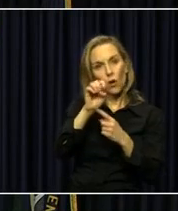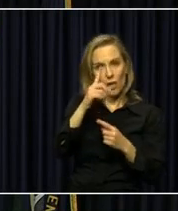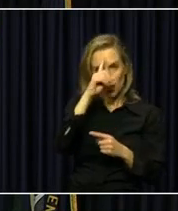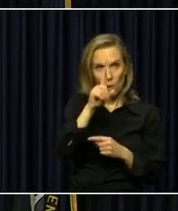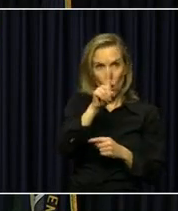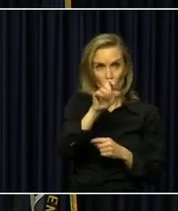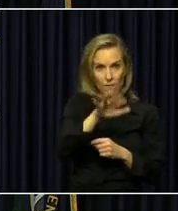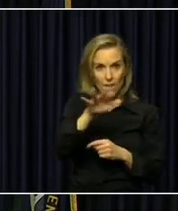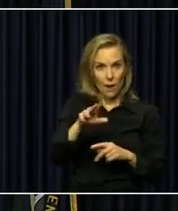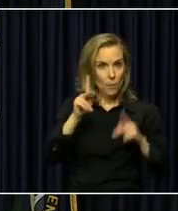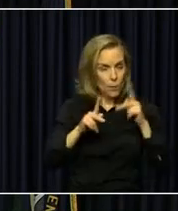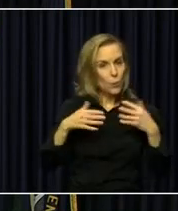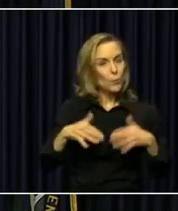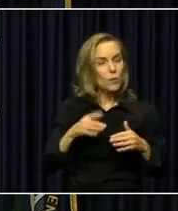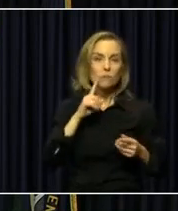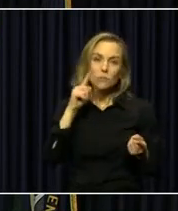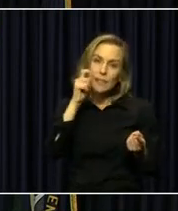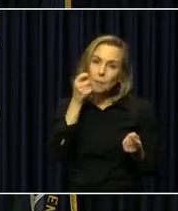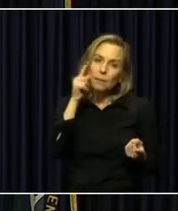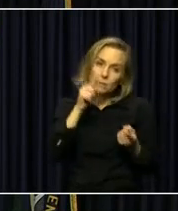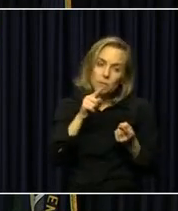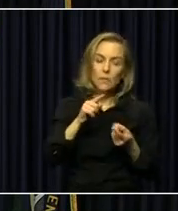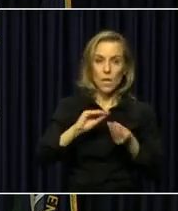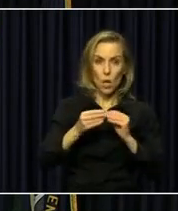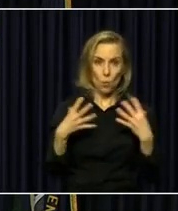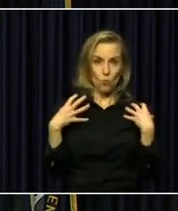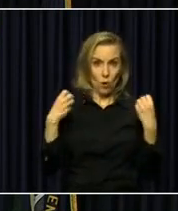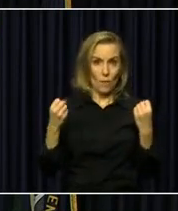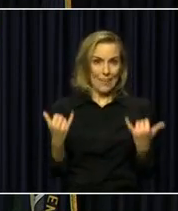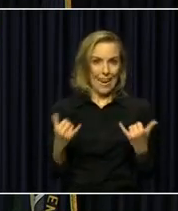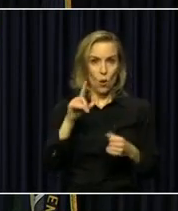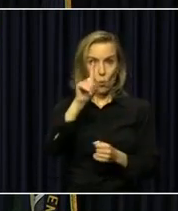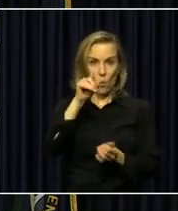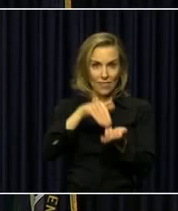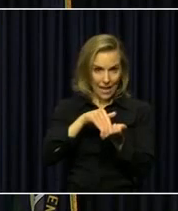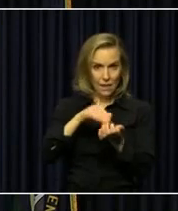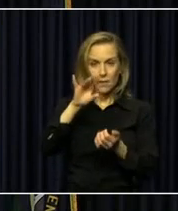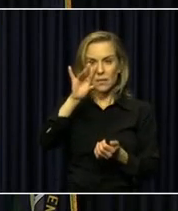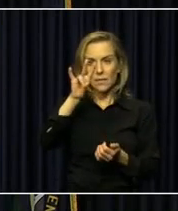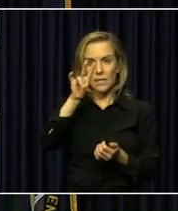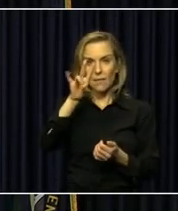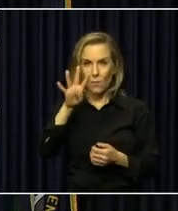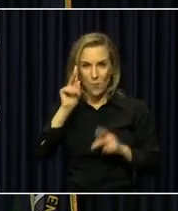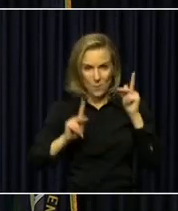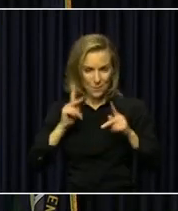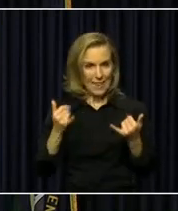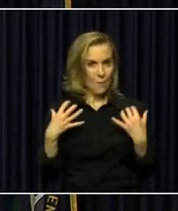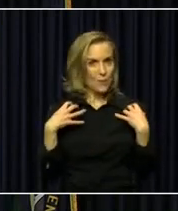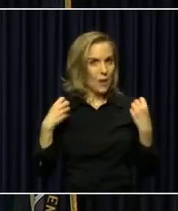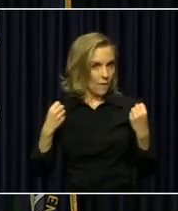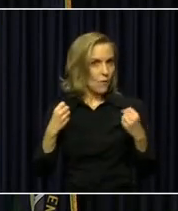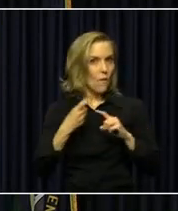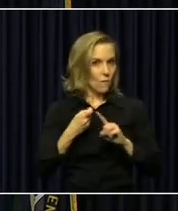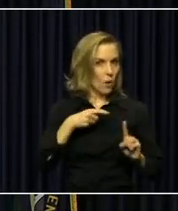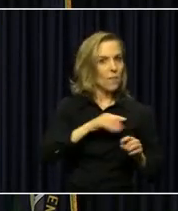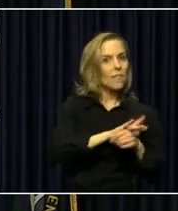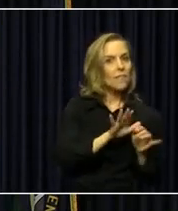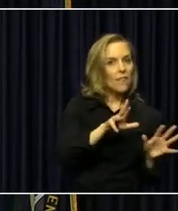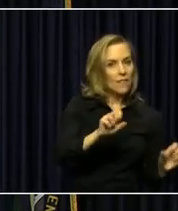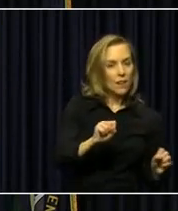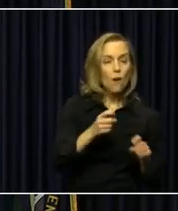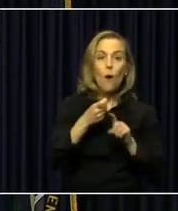SEVEN NEW FAMILIES GRIEVING